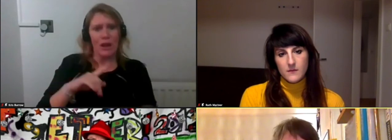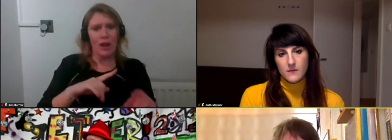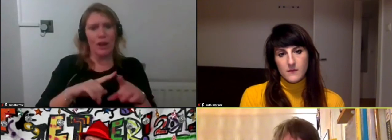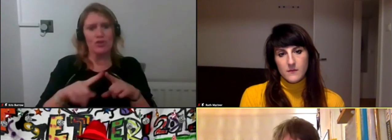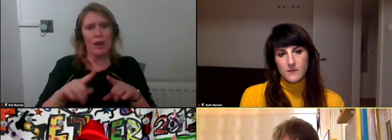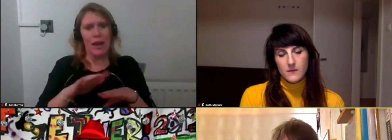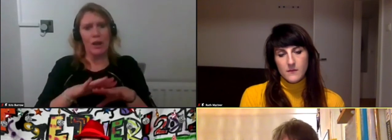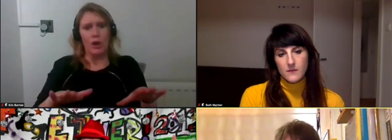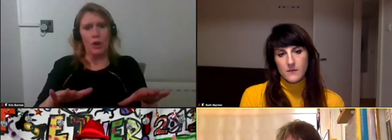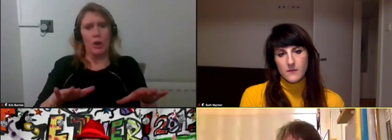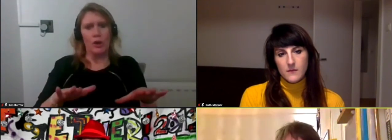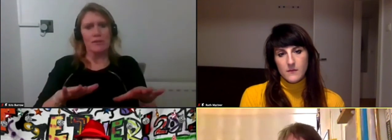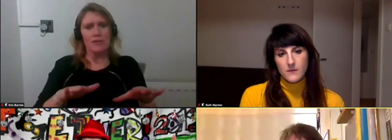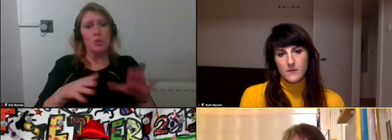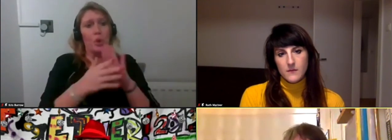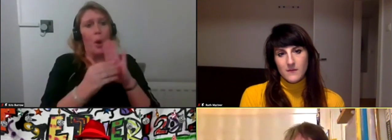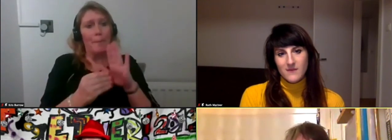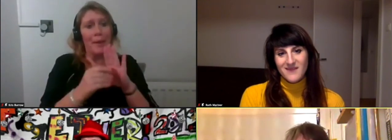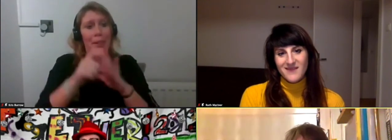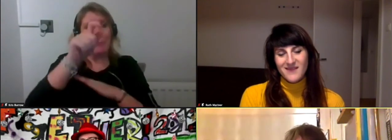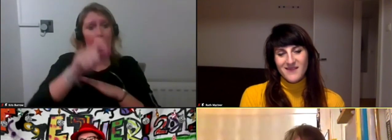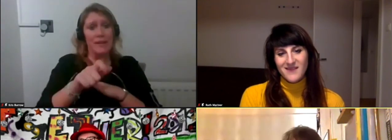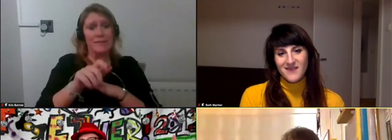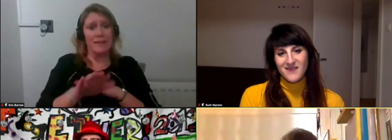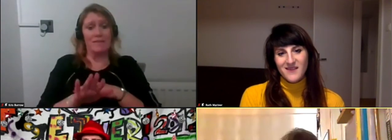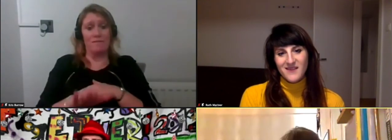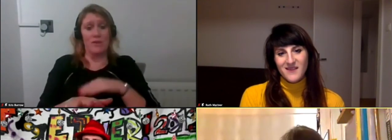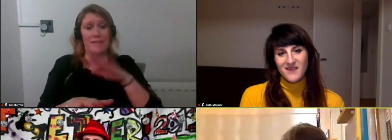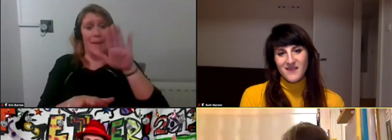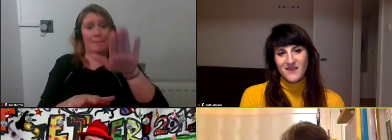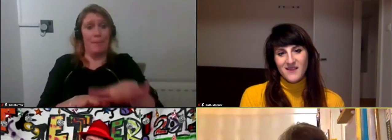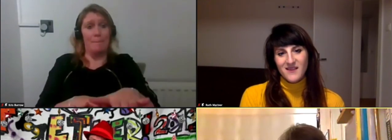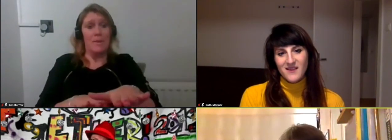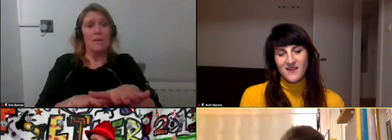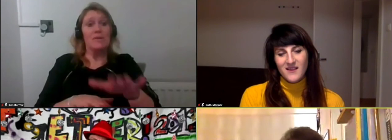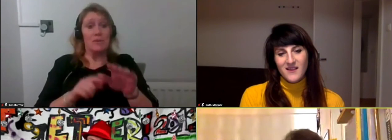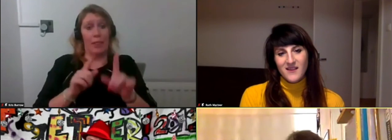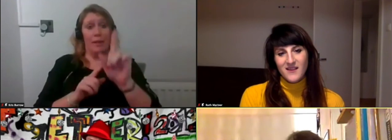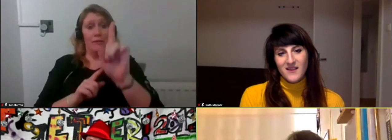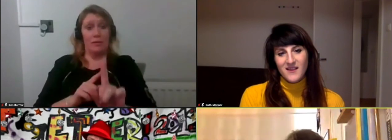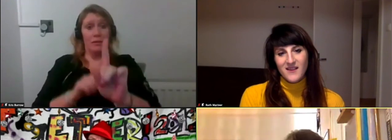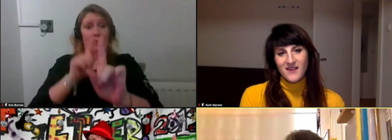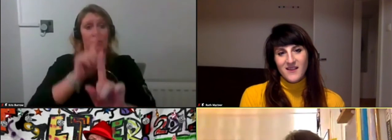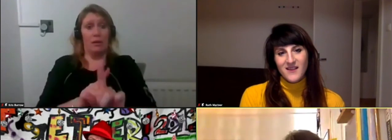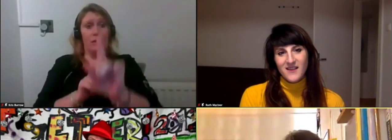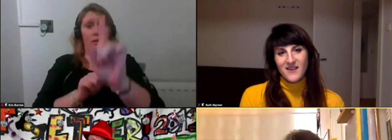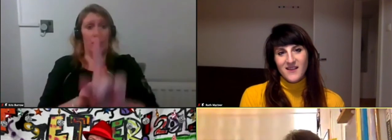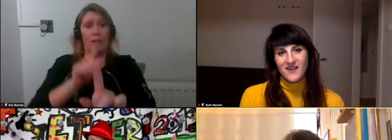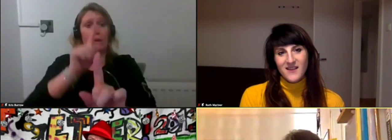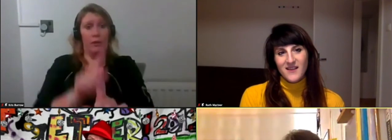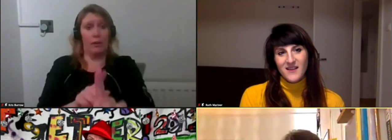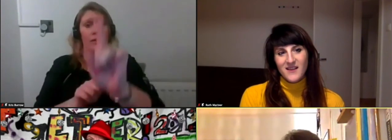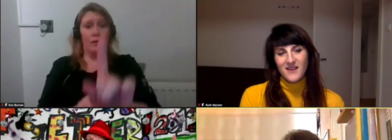people in front of me, that's, yeah... That's not something I would ever